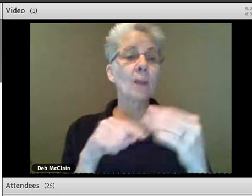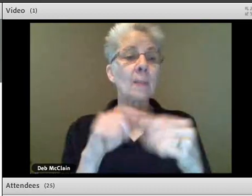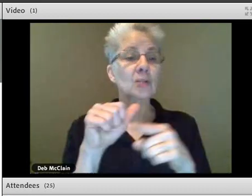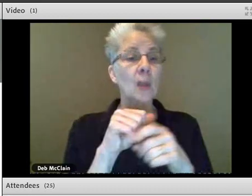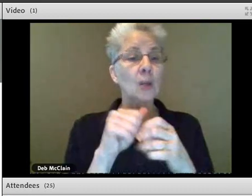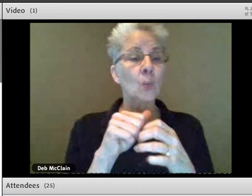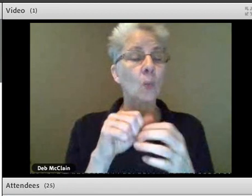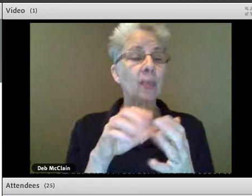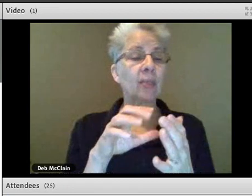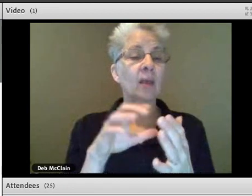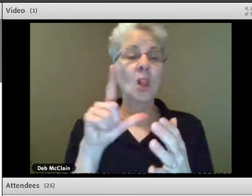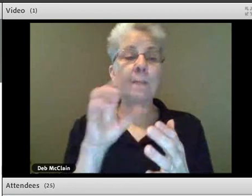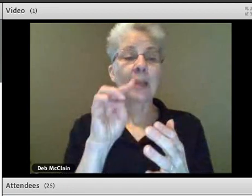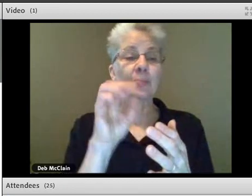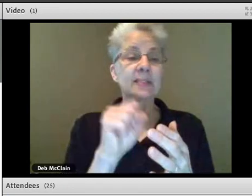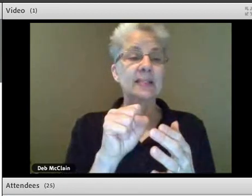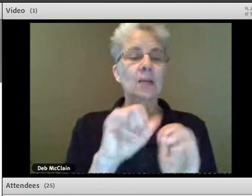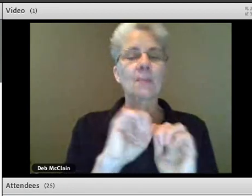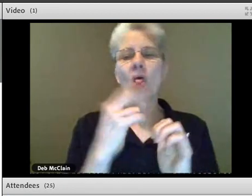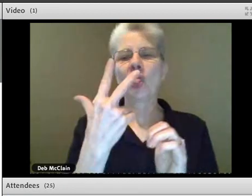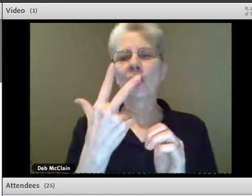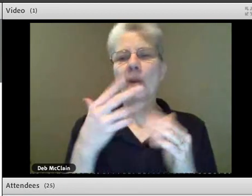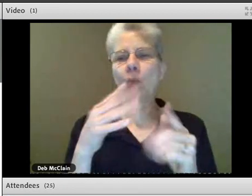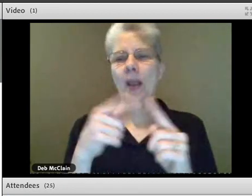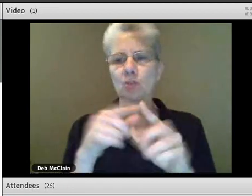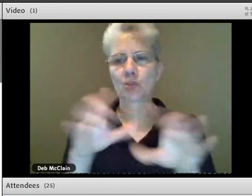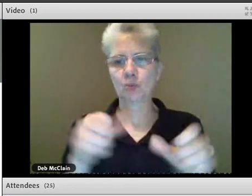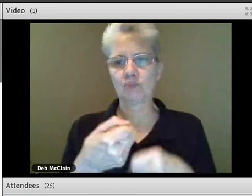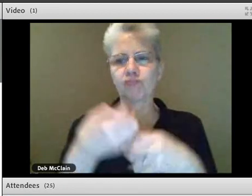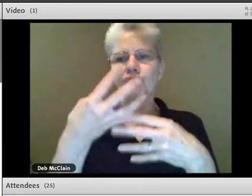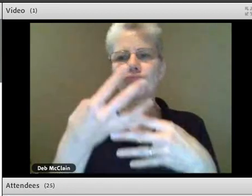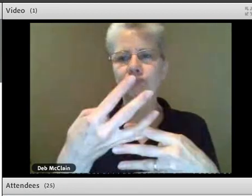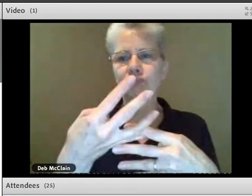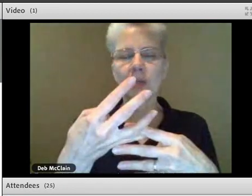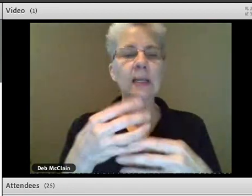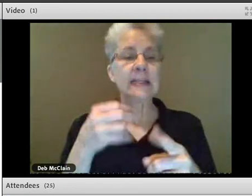there's three ways to do it, three ways to roll it out. There's self-service,